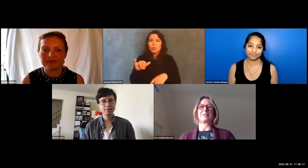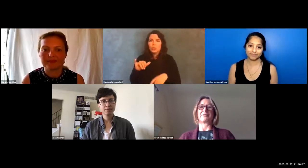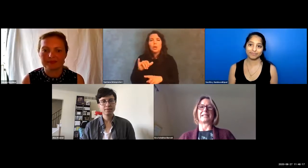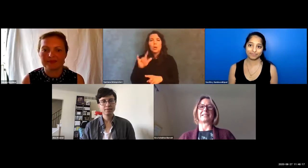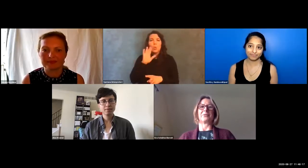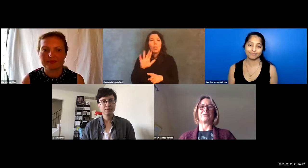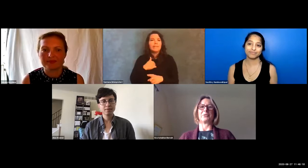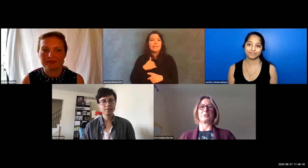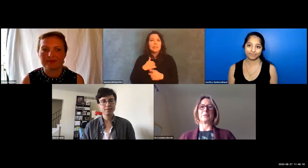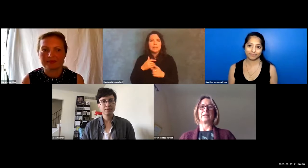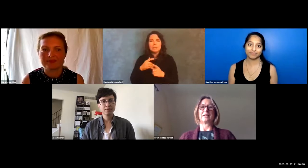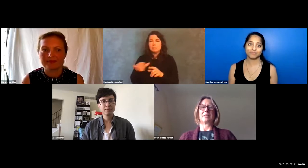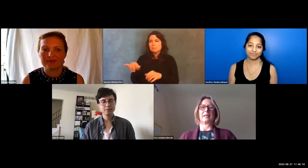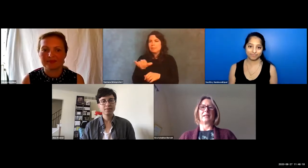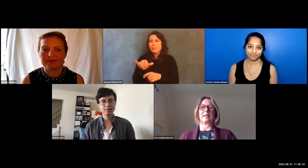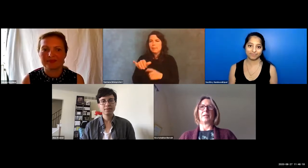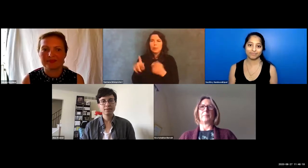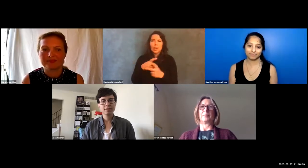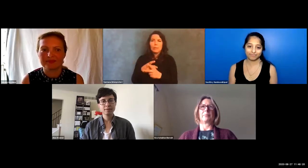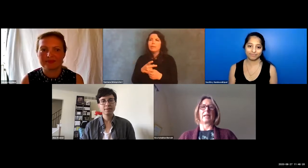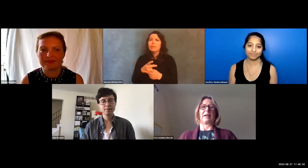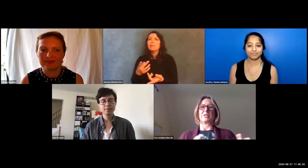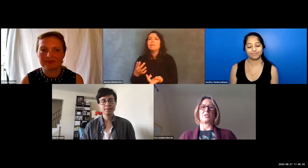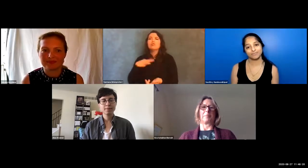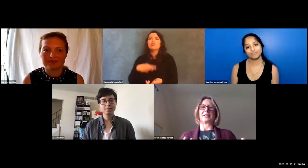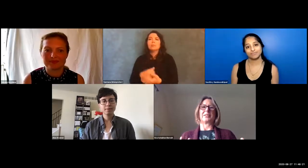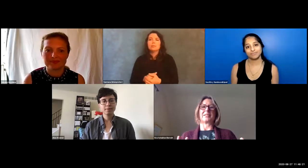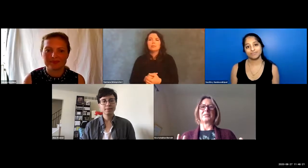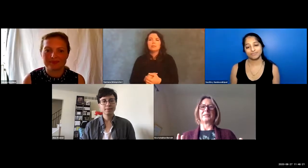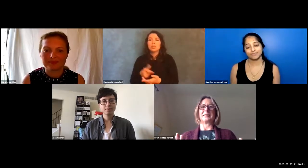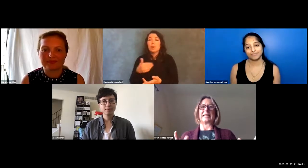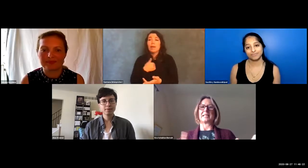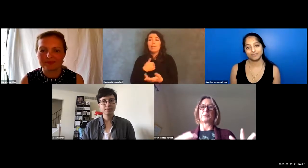trick. So if you have a topic constituent and it's